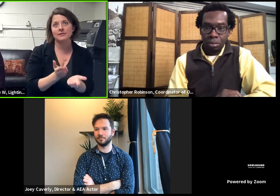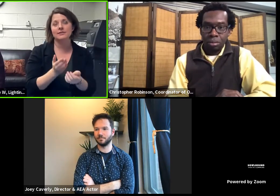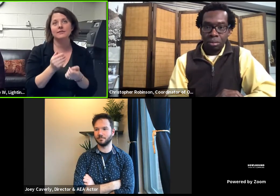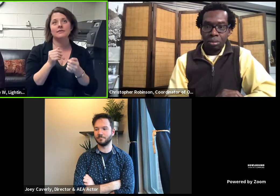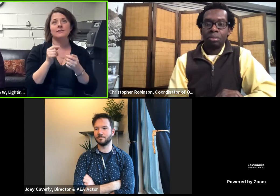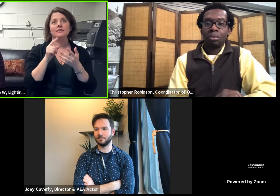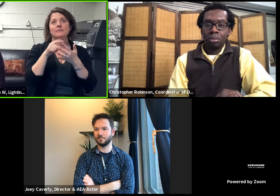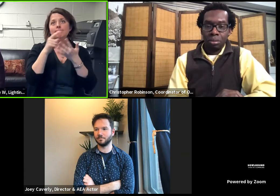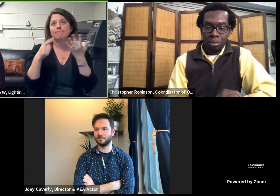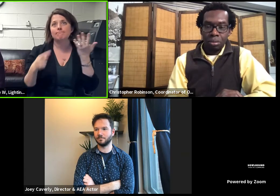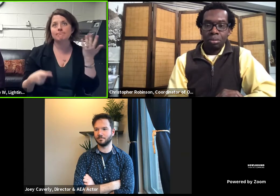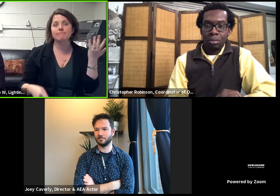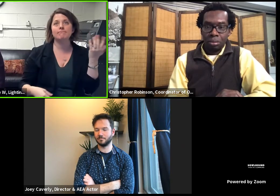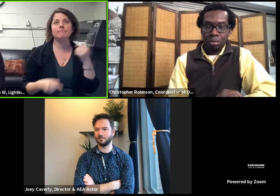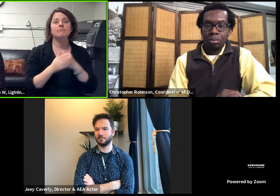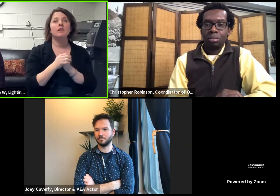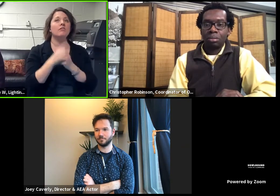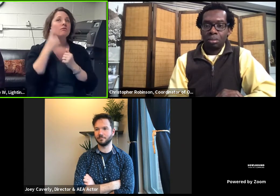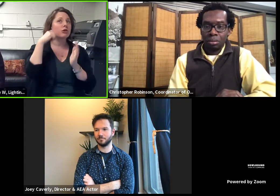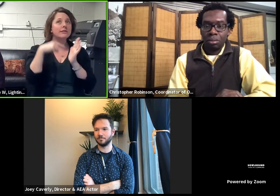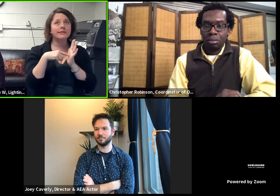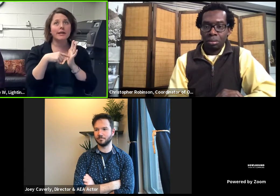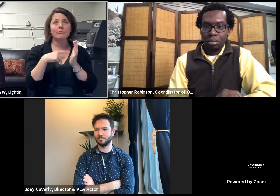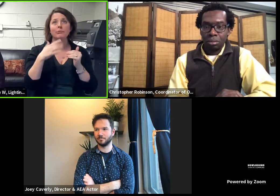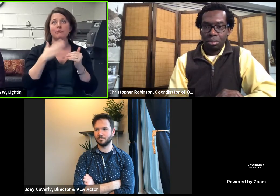I make suggestions and give them a list.